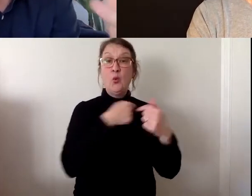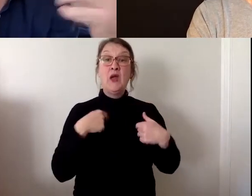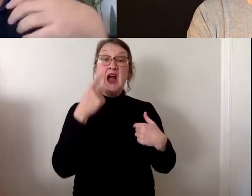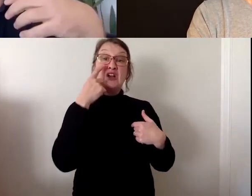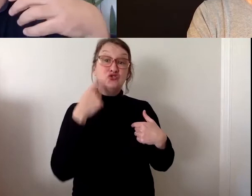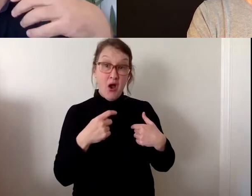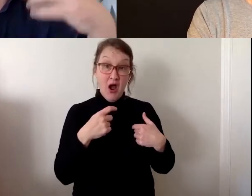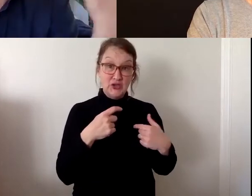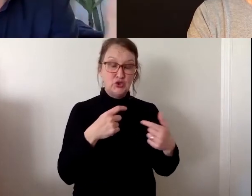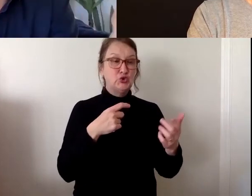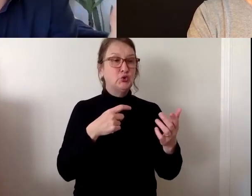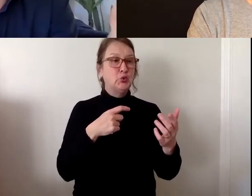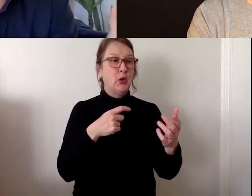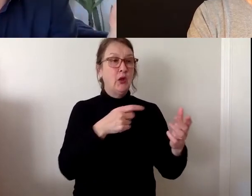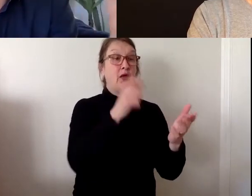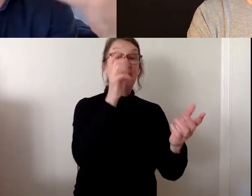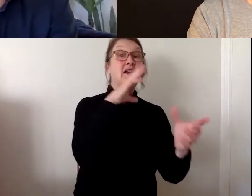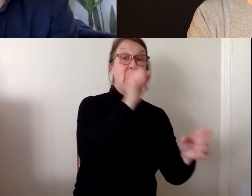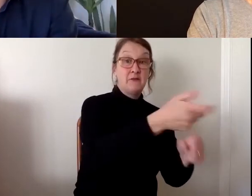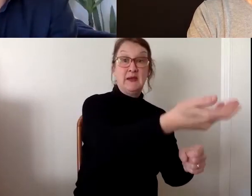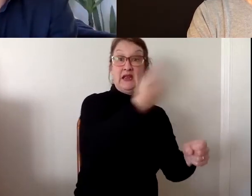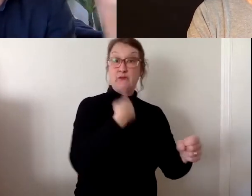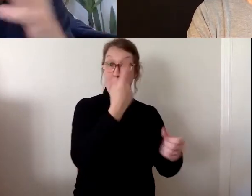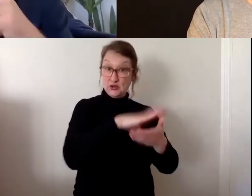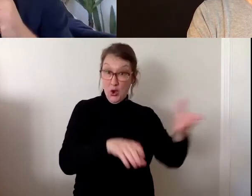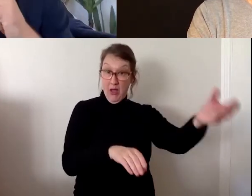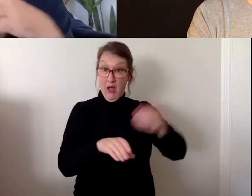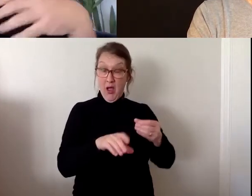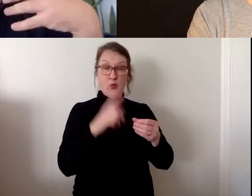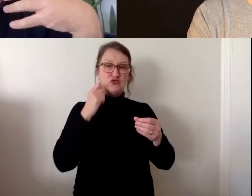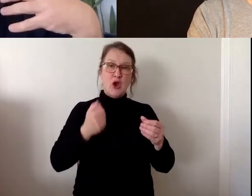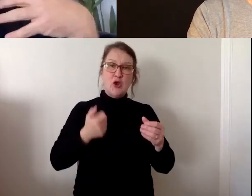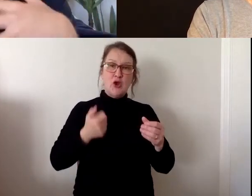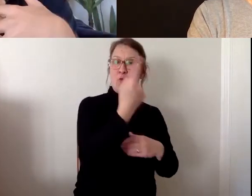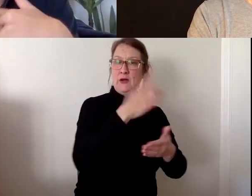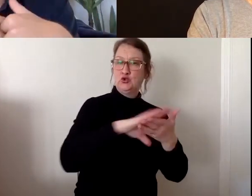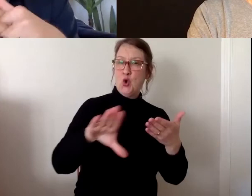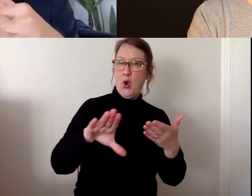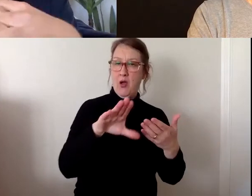say it returns $8 in community or arts benefit. Now government is